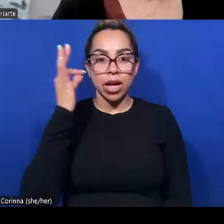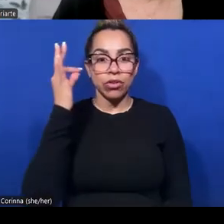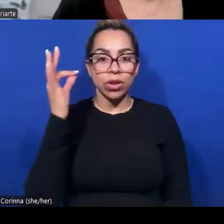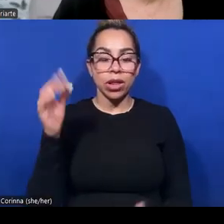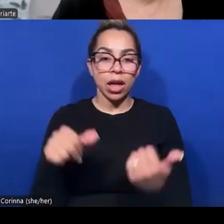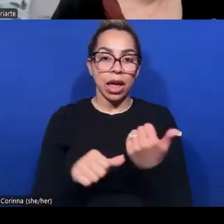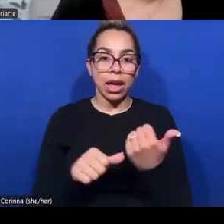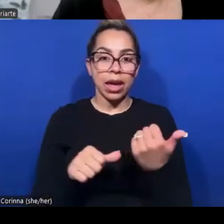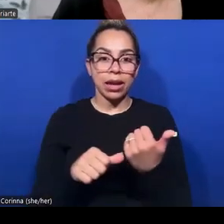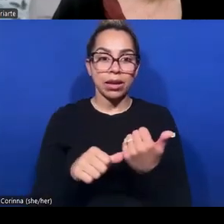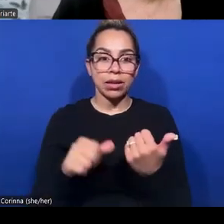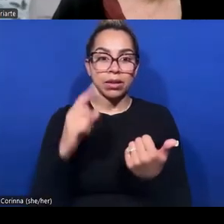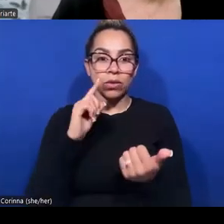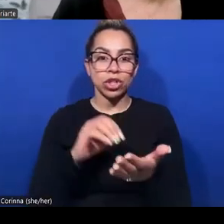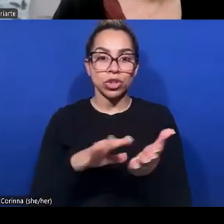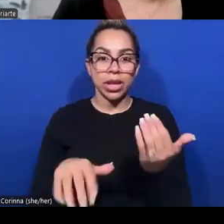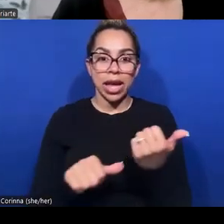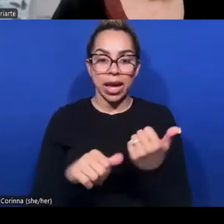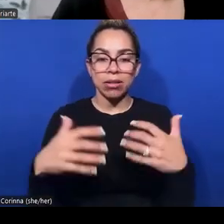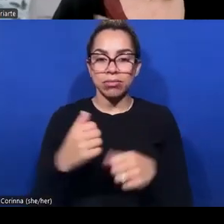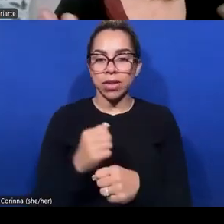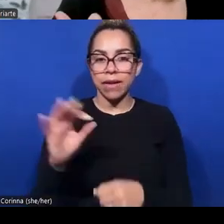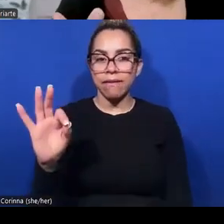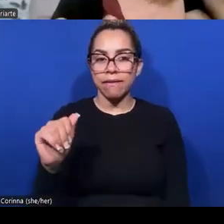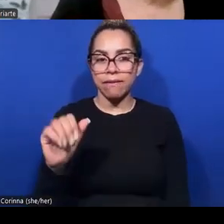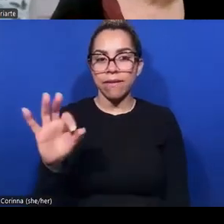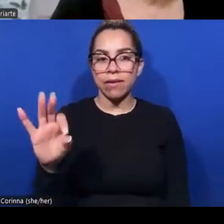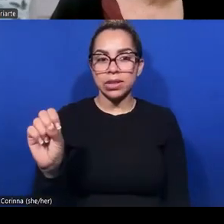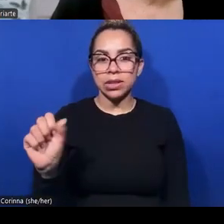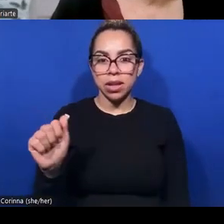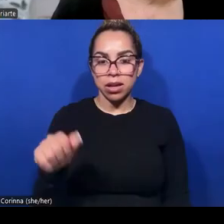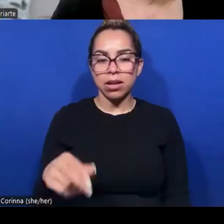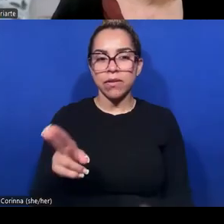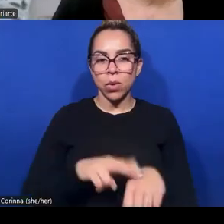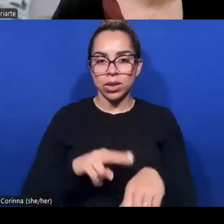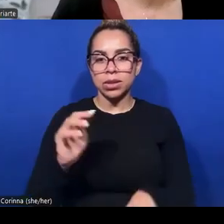Student Aid called FASFA of course, Medicare or Medi-Cal